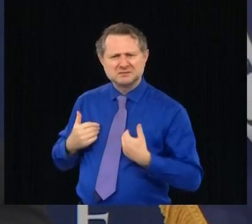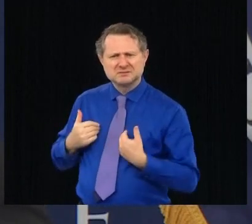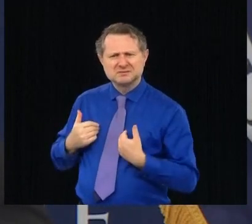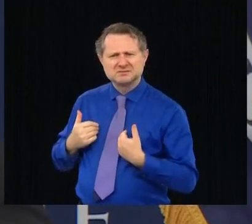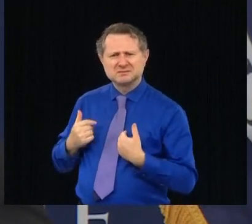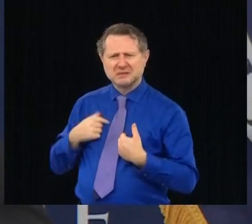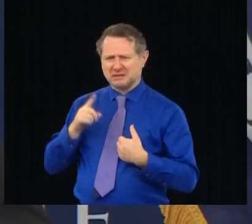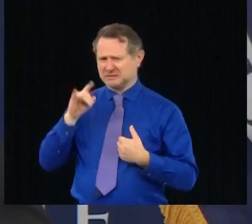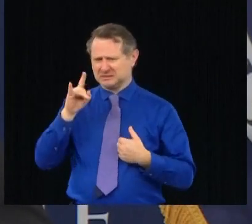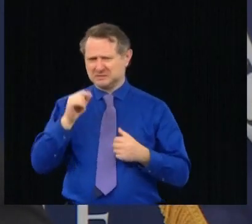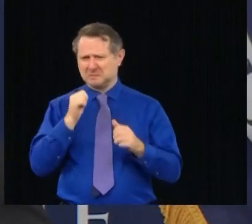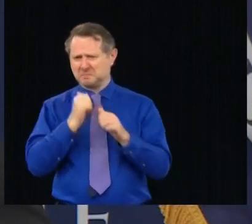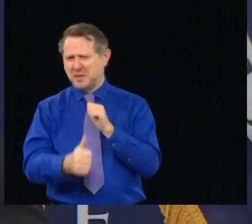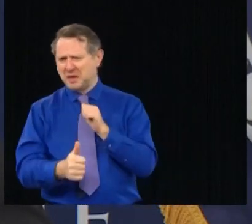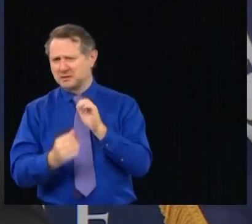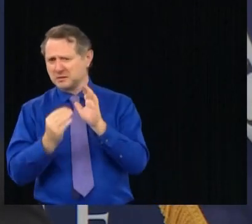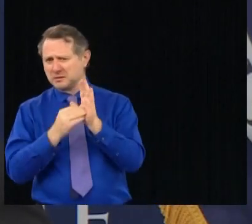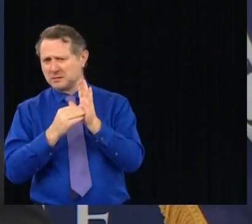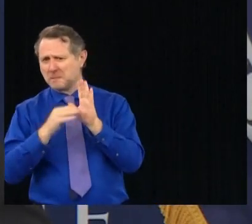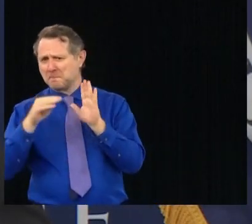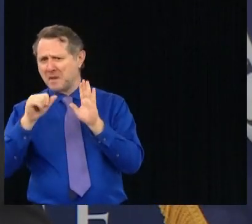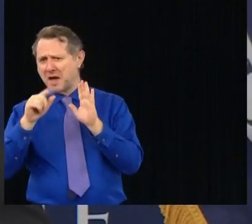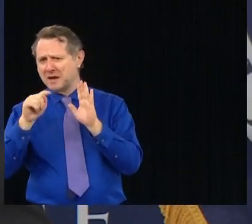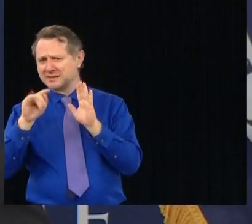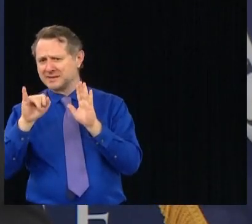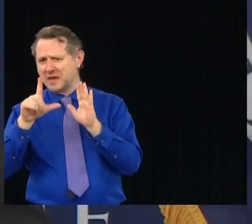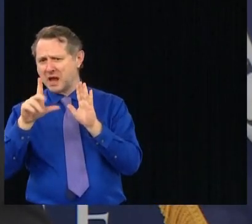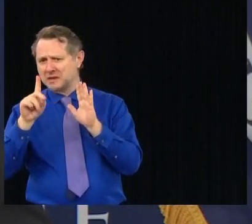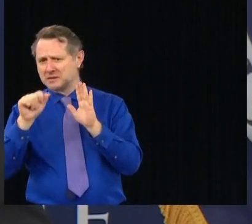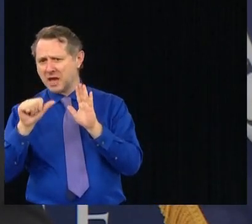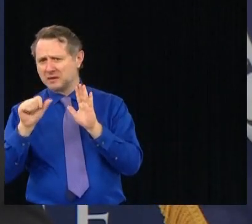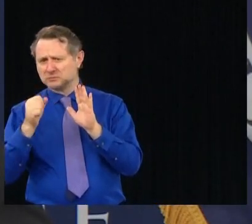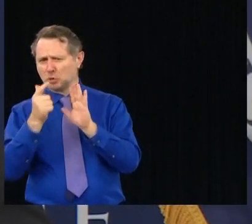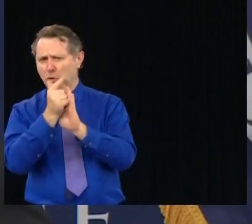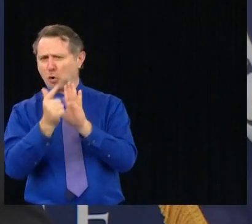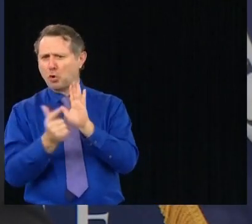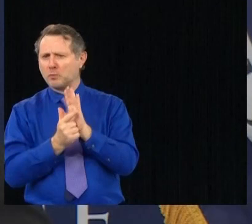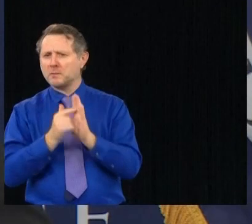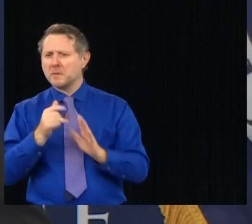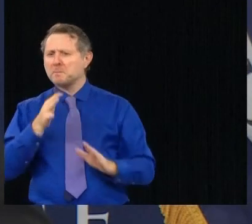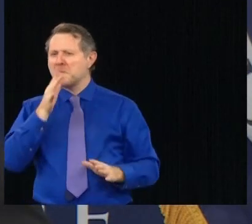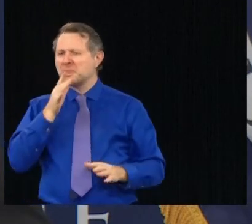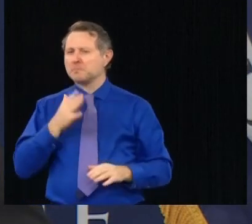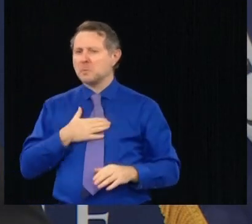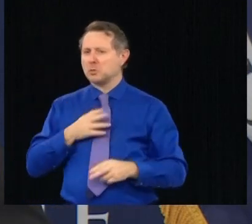MY BUSINESS.